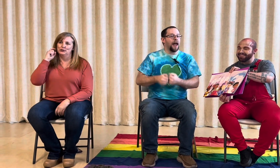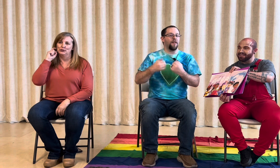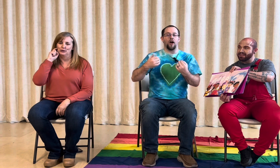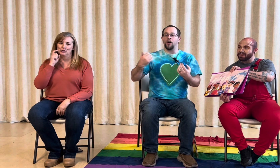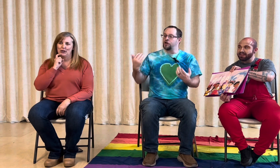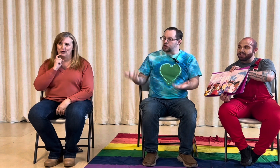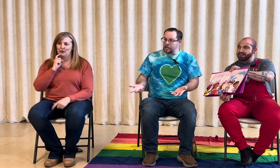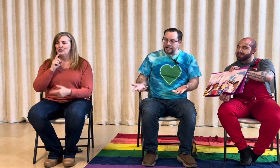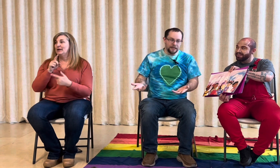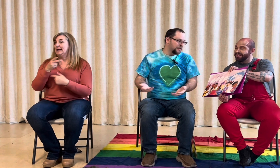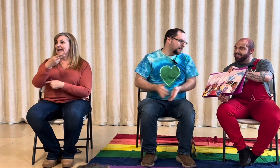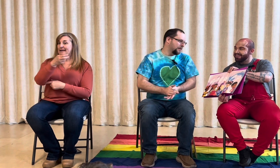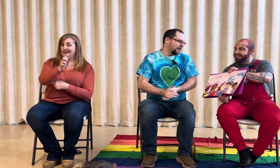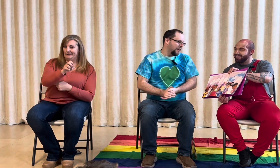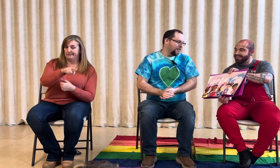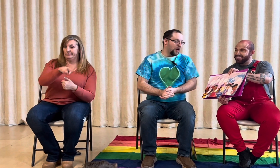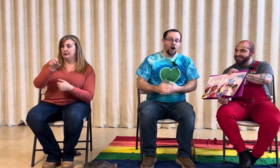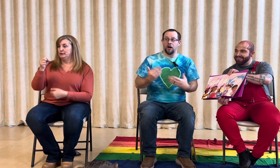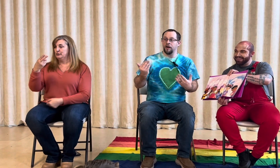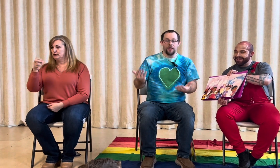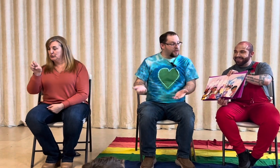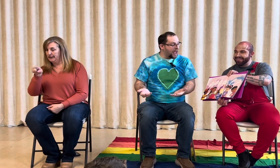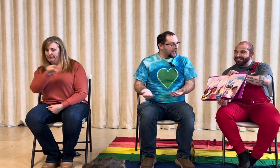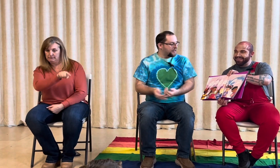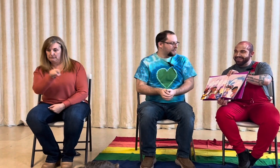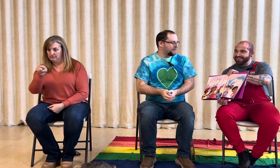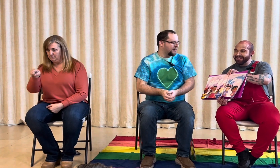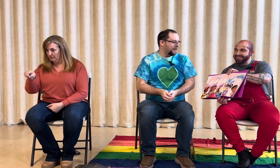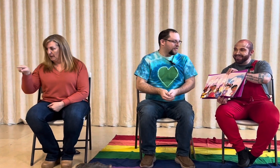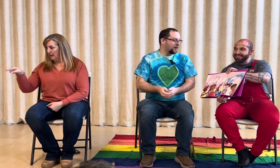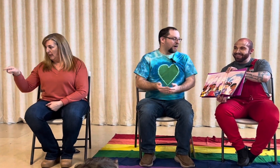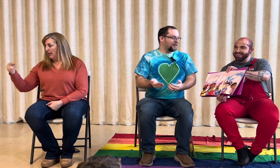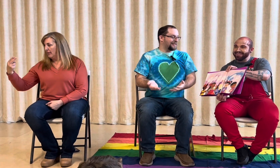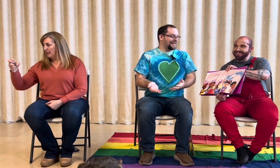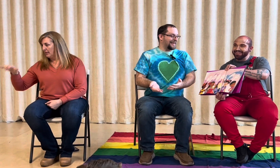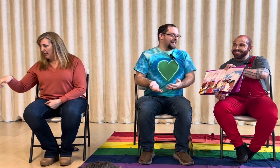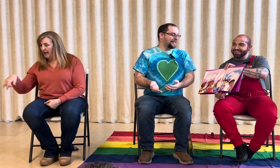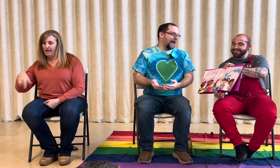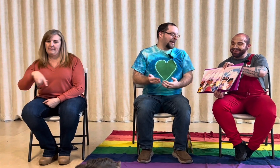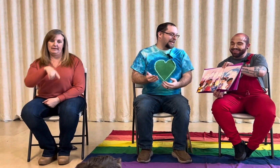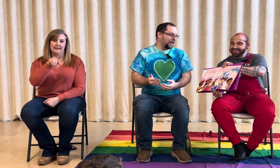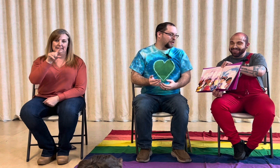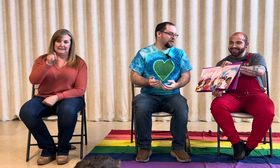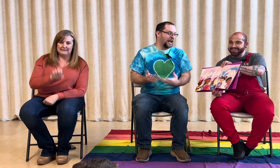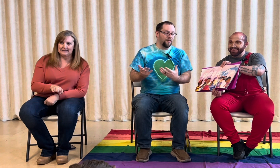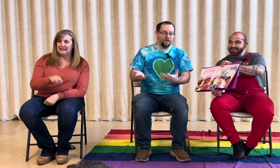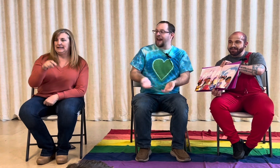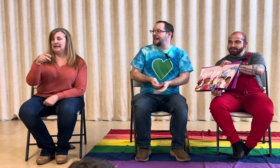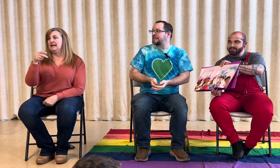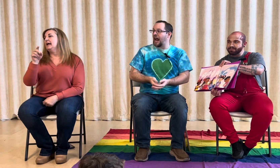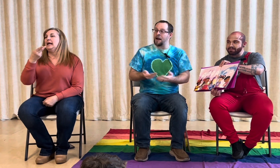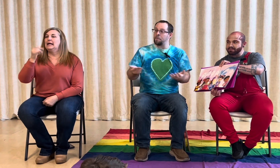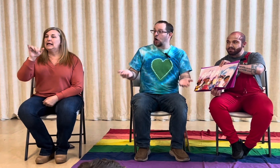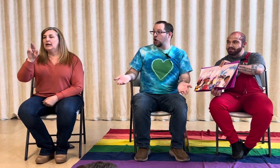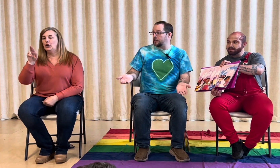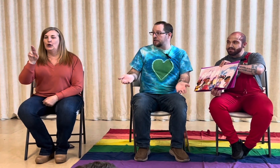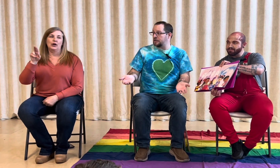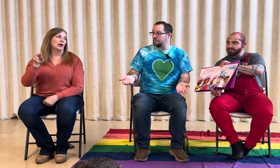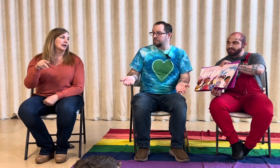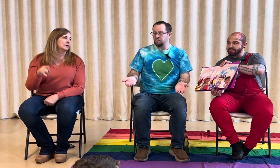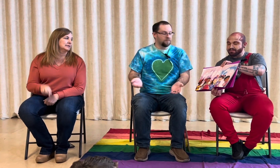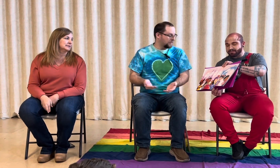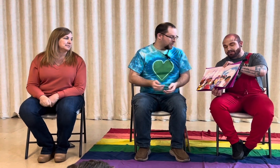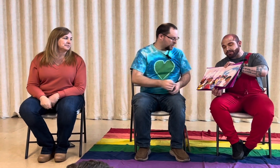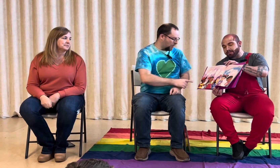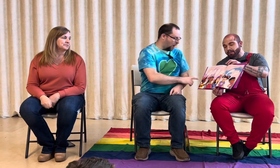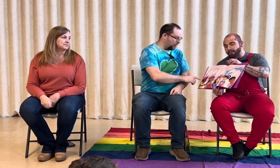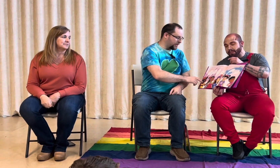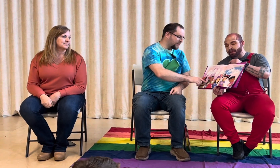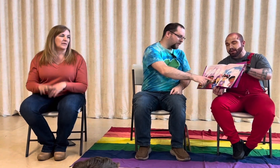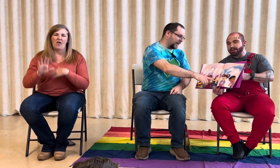and there are Shes. There are Theys. There are Zes and Hirs and Faes and Pers. So all these different